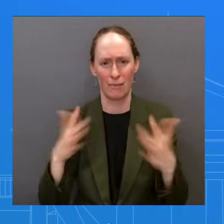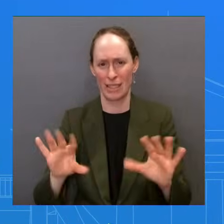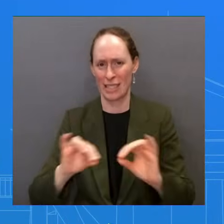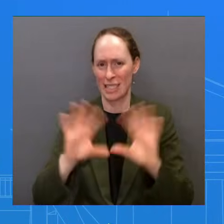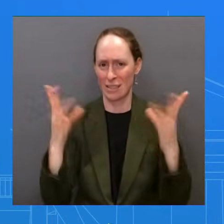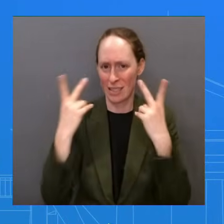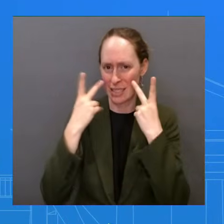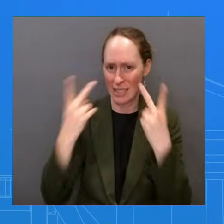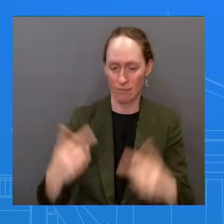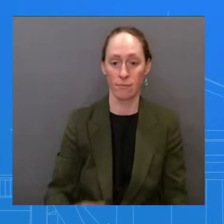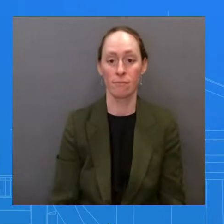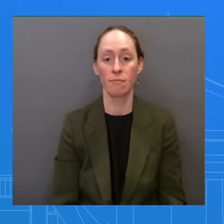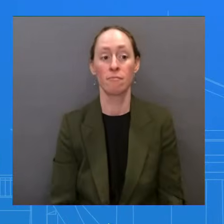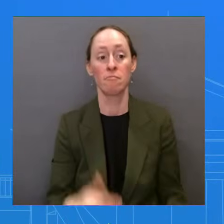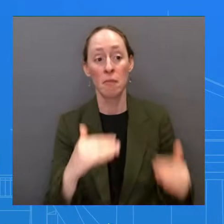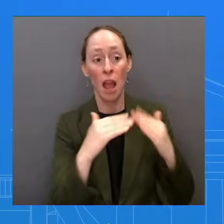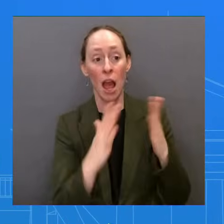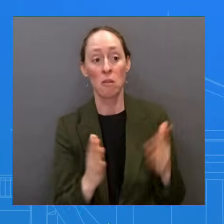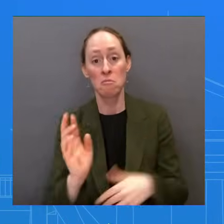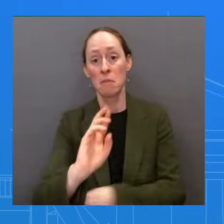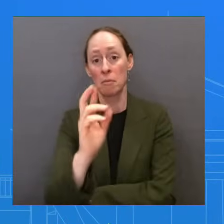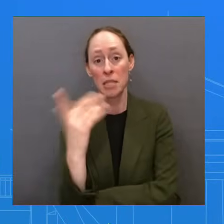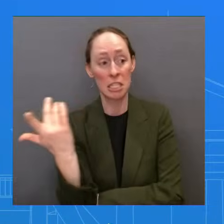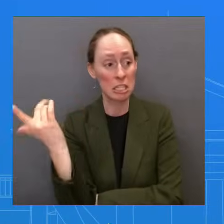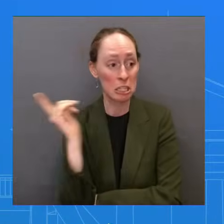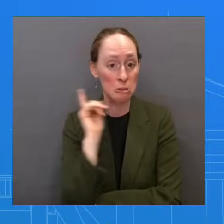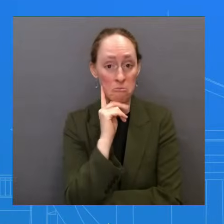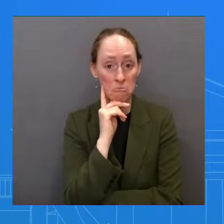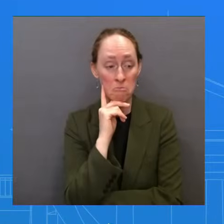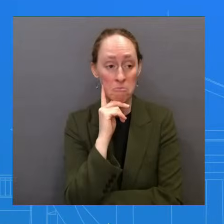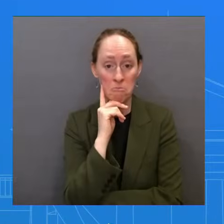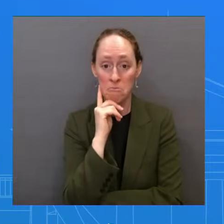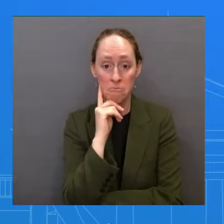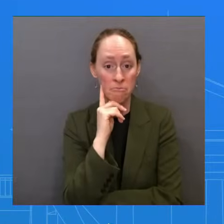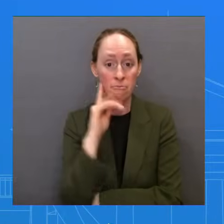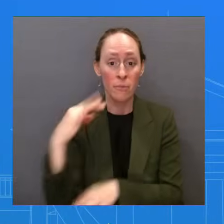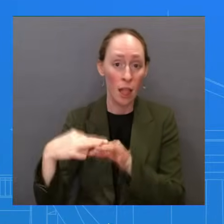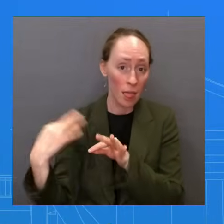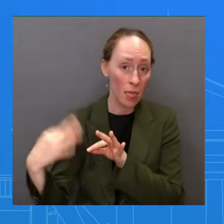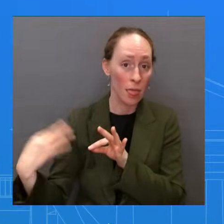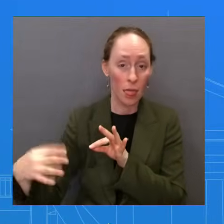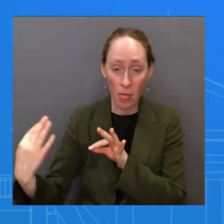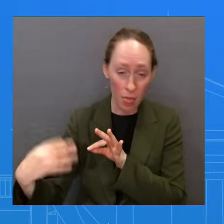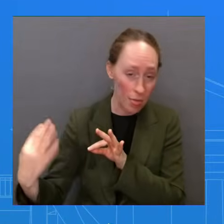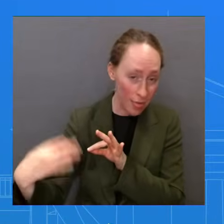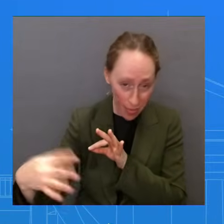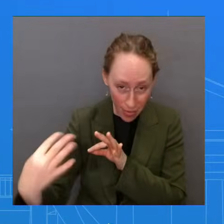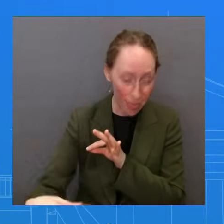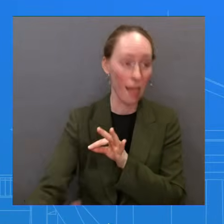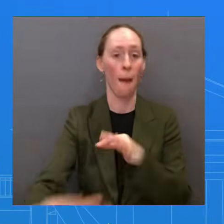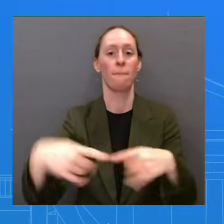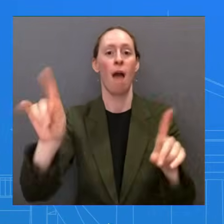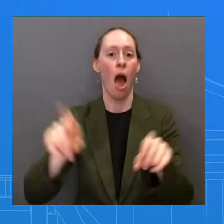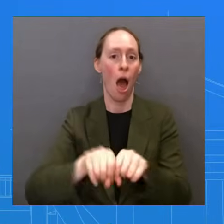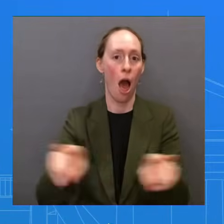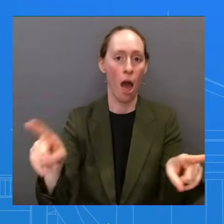until April 9th -- the 19th, to be exact. And they passed it just this past -- this last week, I believe last -- last Wednesday.